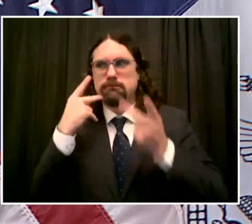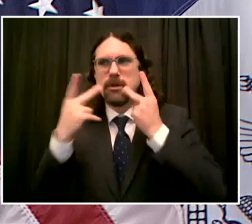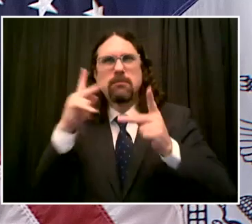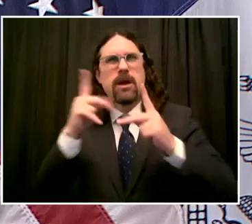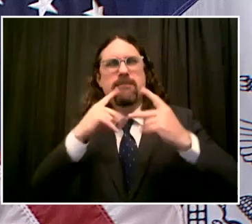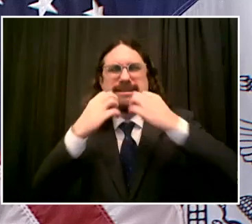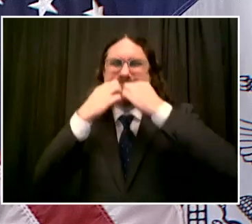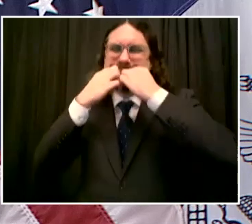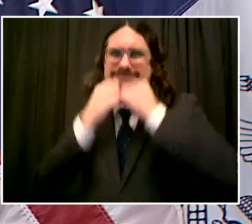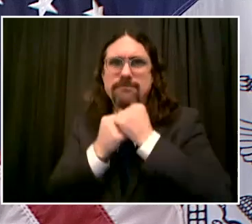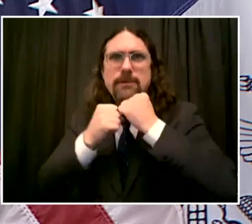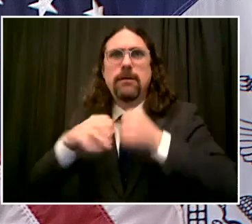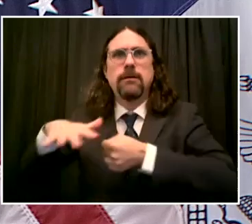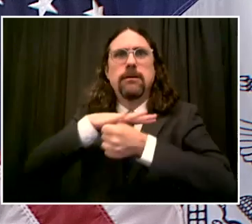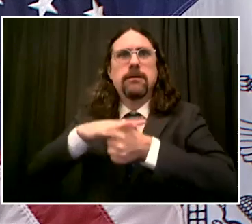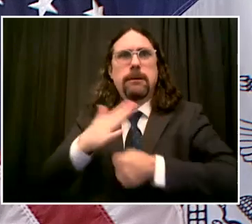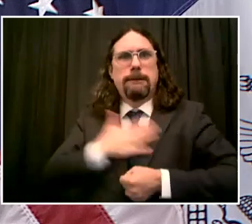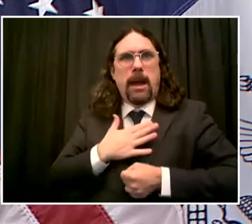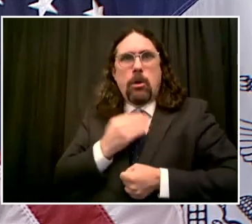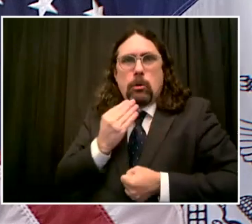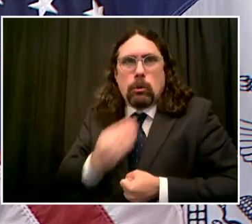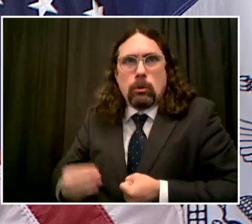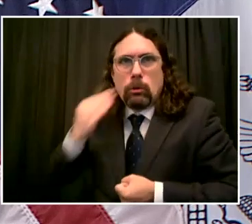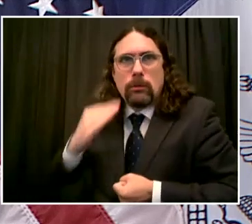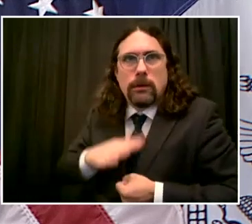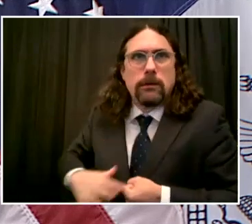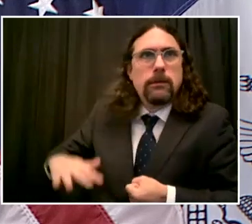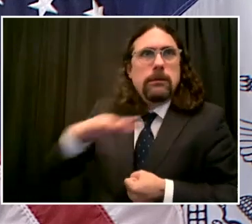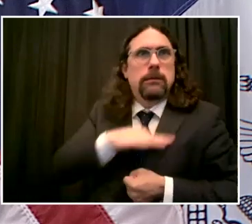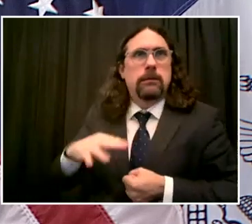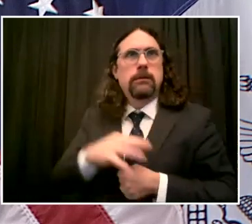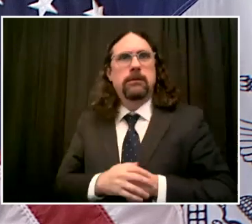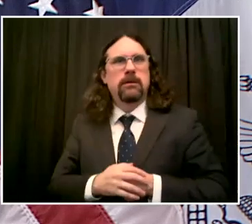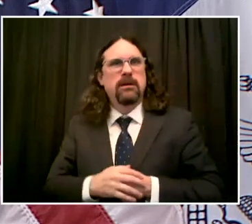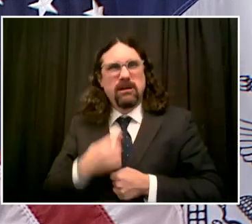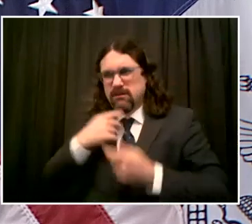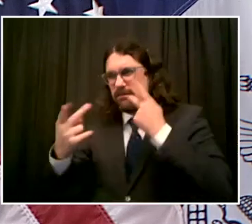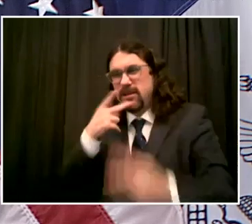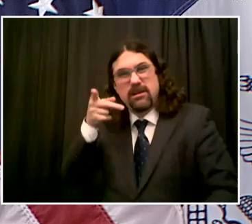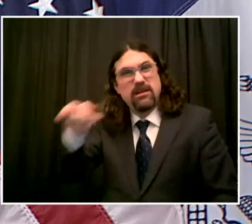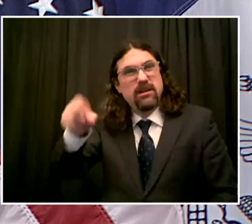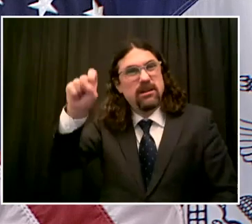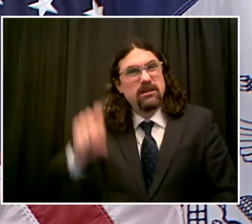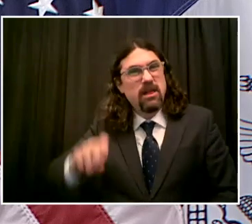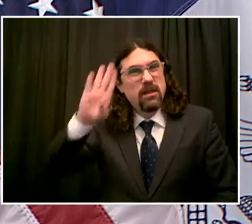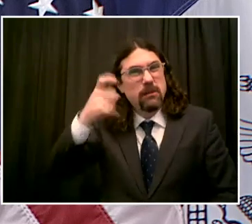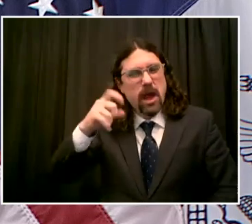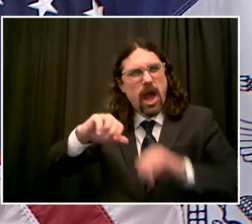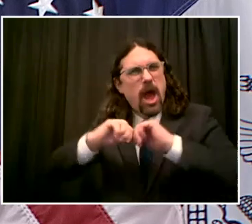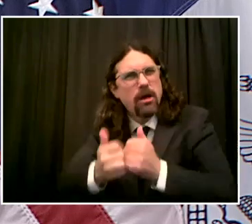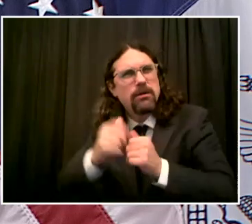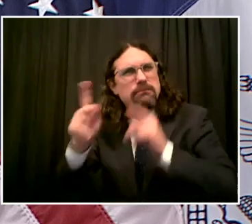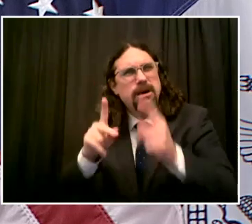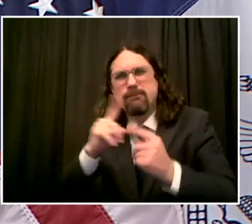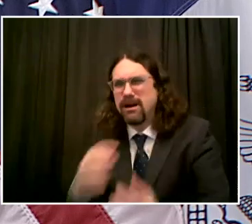A LOT OF THEM WORK VERY HARD TO BRING BACK THE SOUTH BRONX AND MAKE I T SOMETHING SO